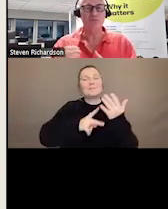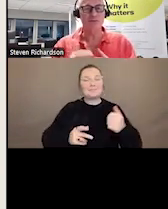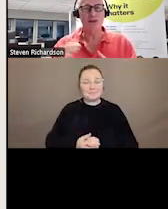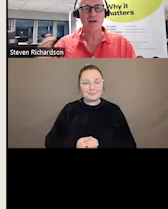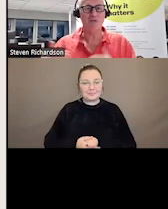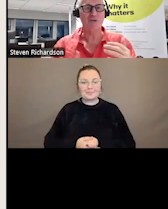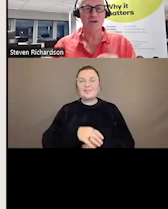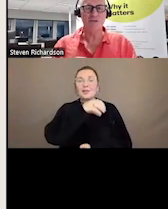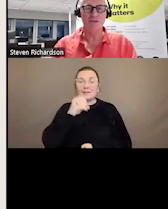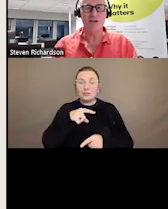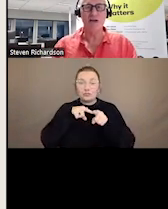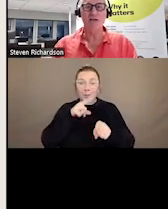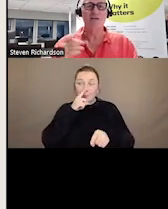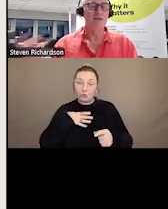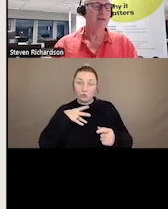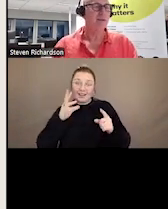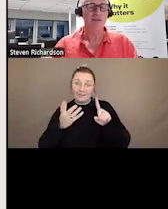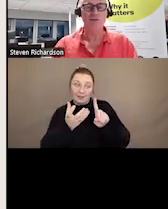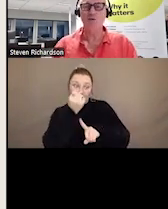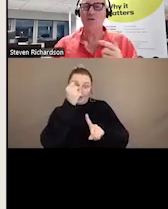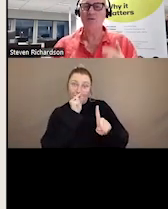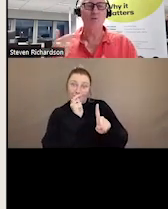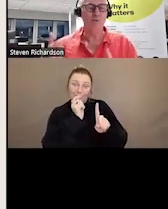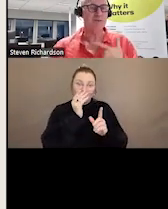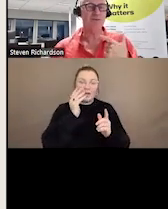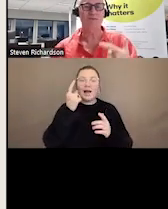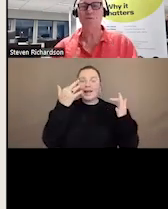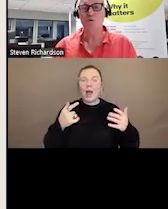want to see how close you are getting to the target. The countdown clock, building the sense of